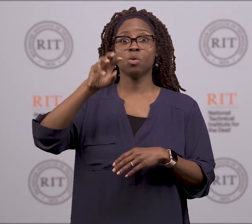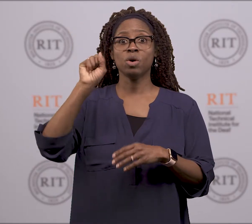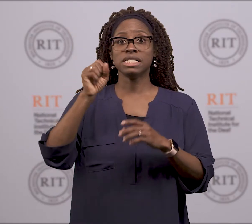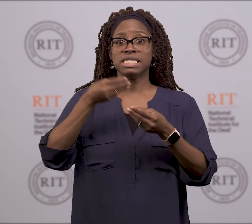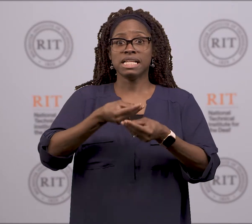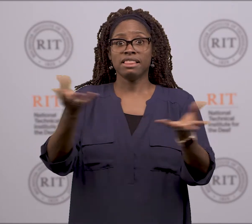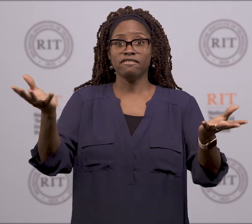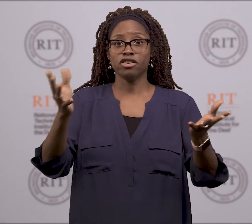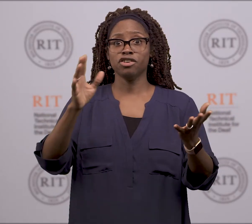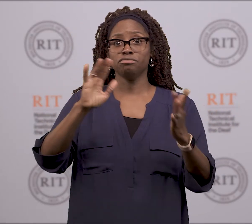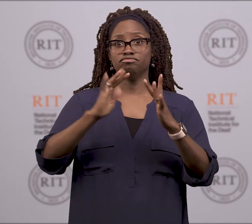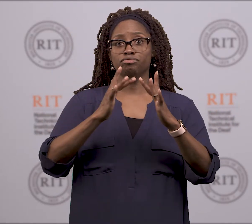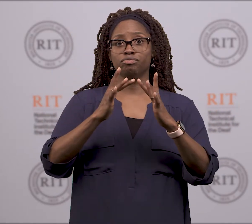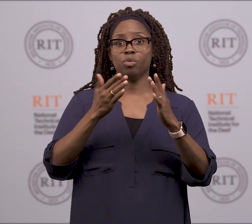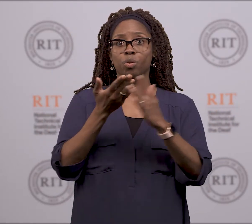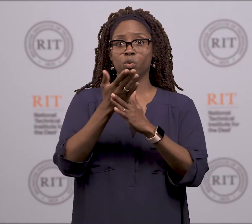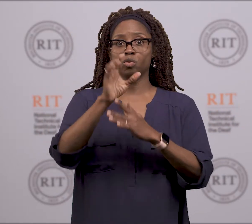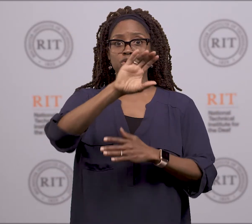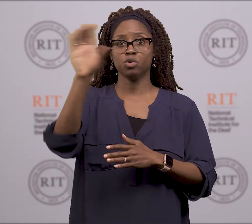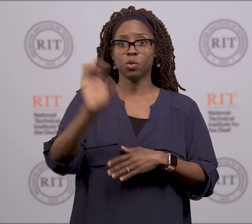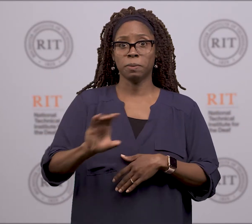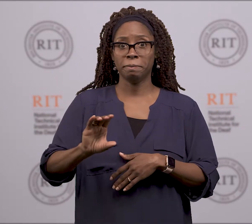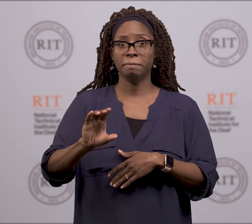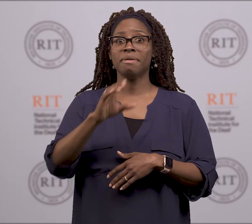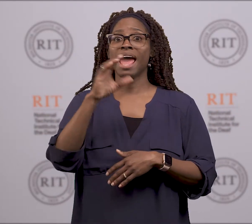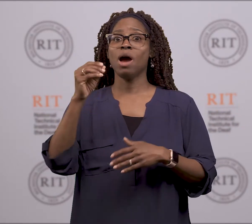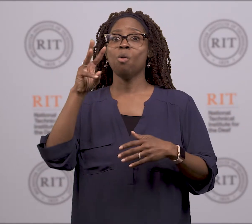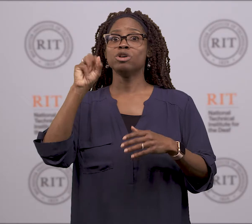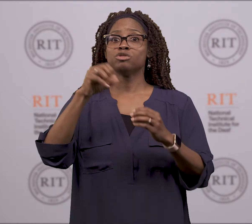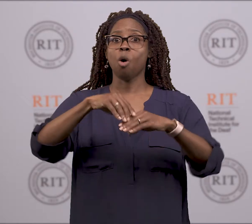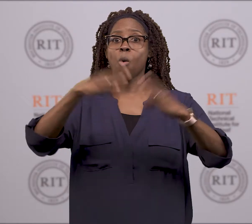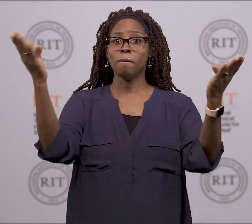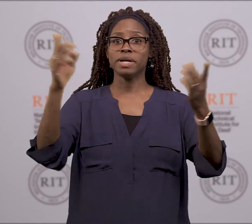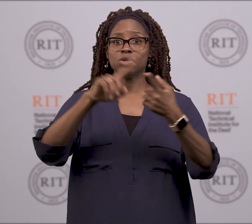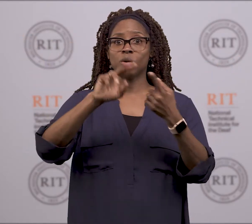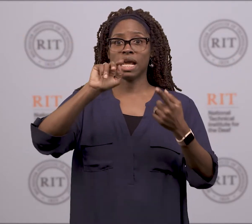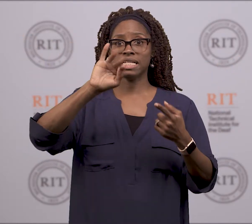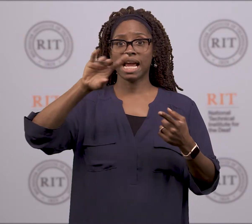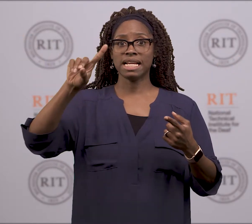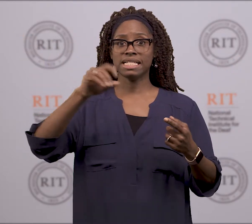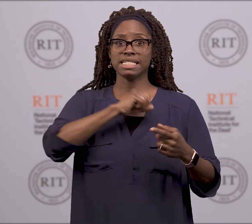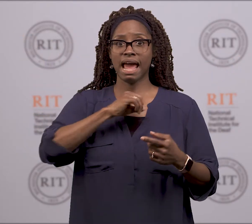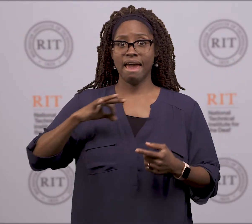This presentation was delivered via Zoom and was open to NTID staff.